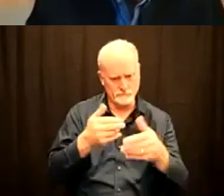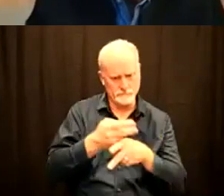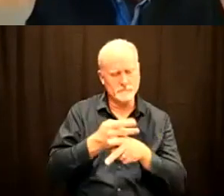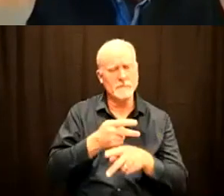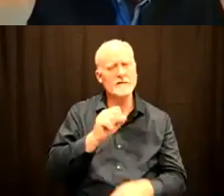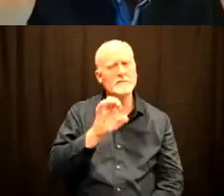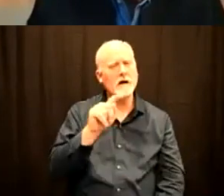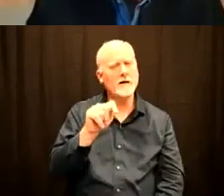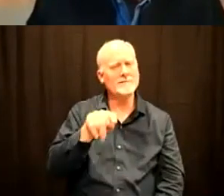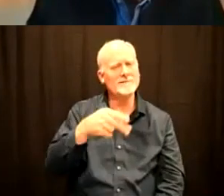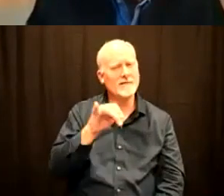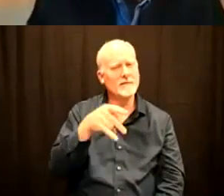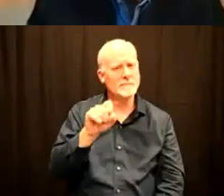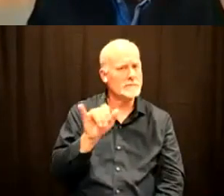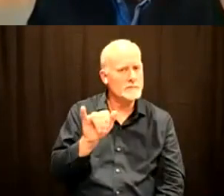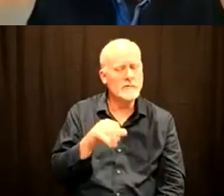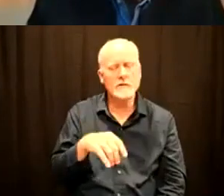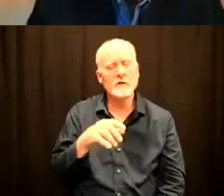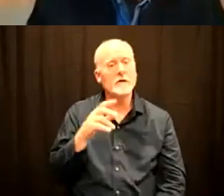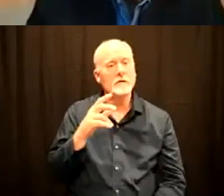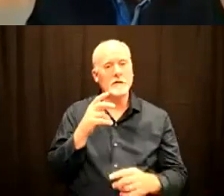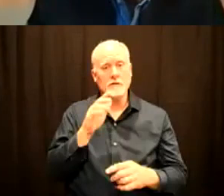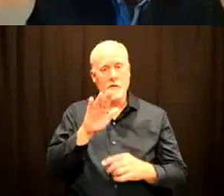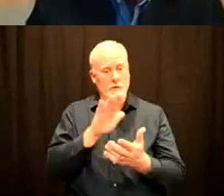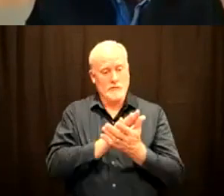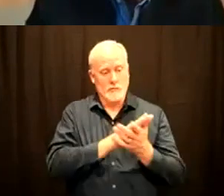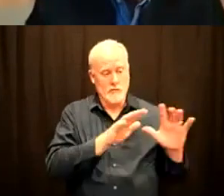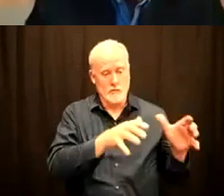so look for those coming up in each one of your schools where you'll have a chance to ask